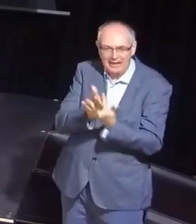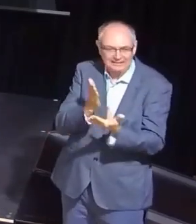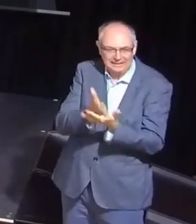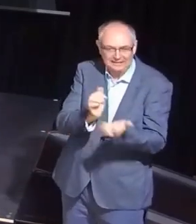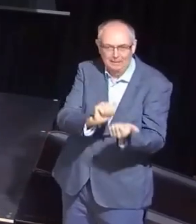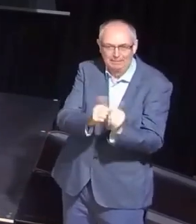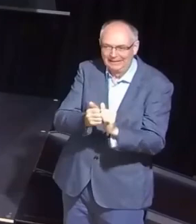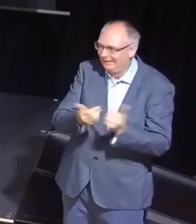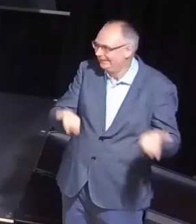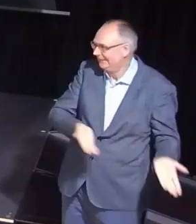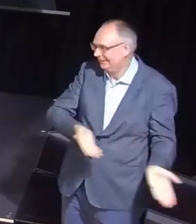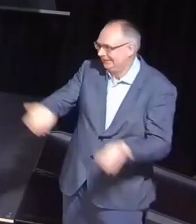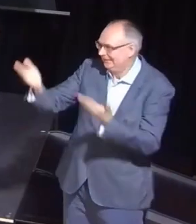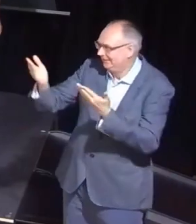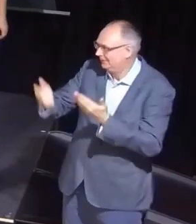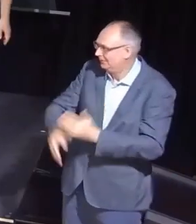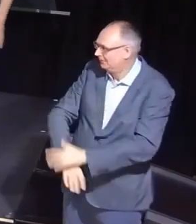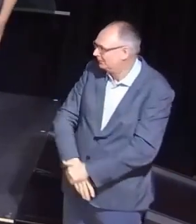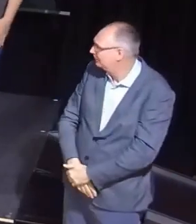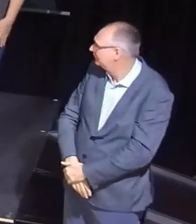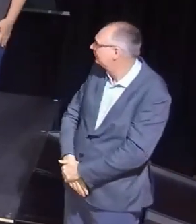Thank you. APPLAUSE